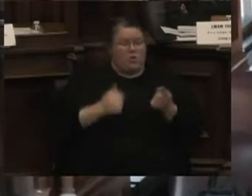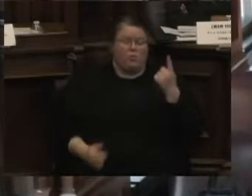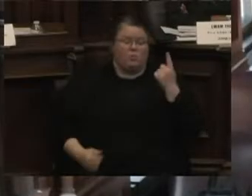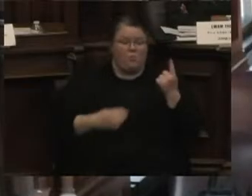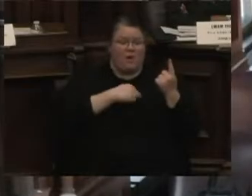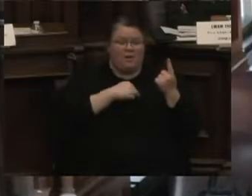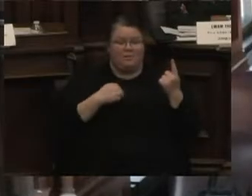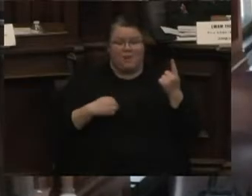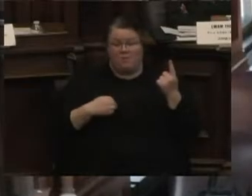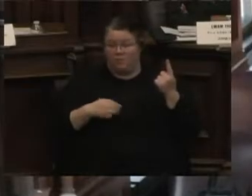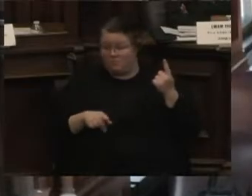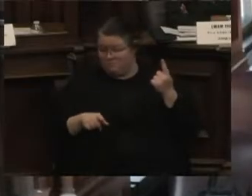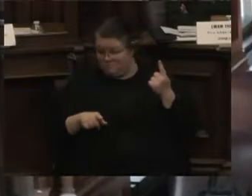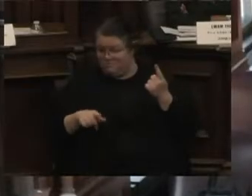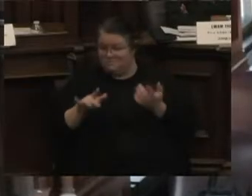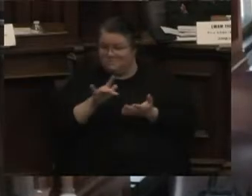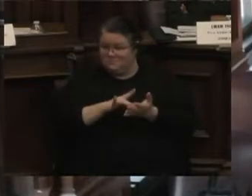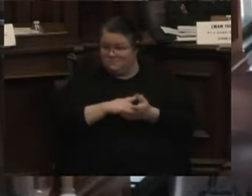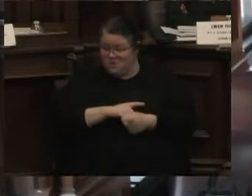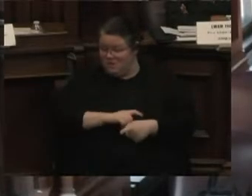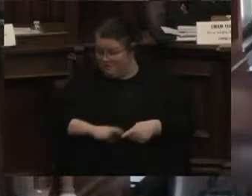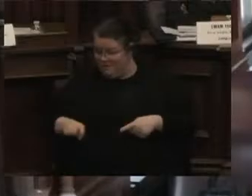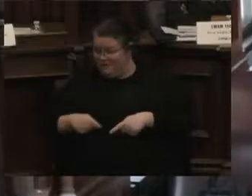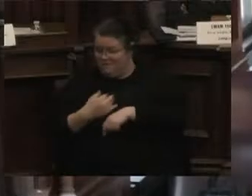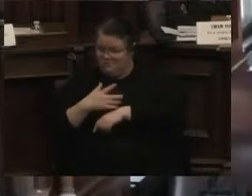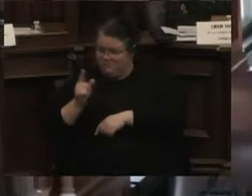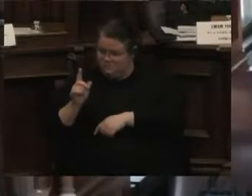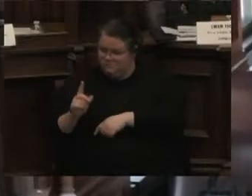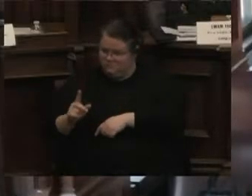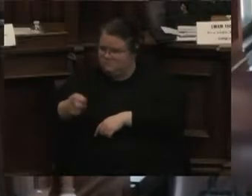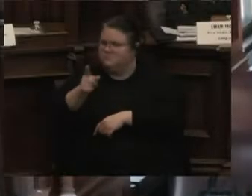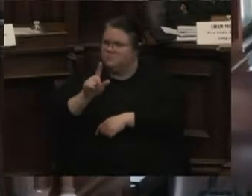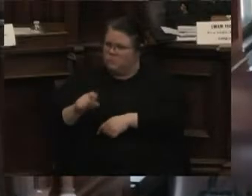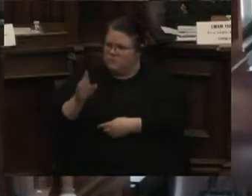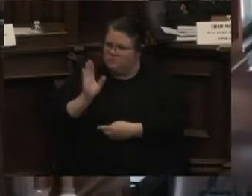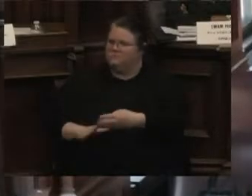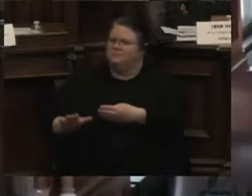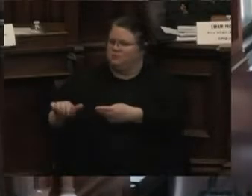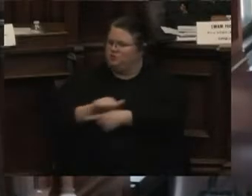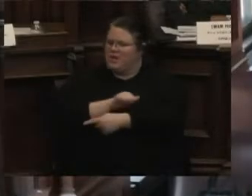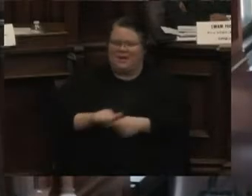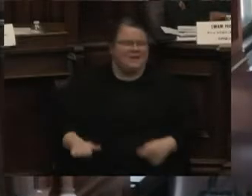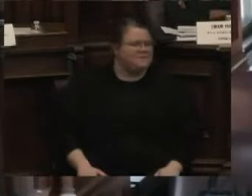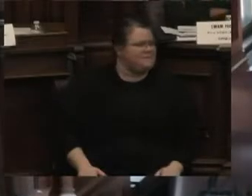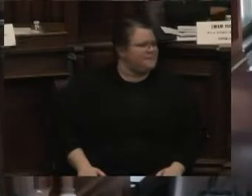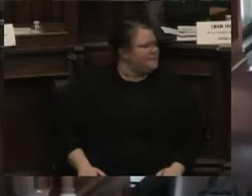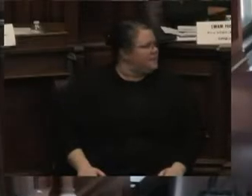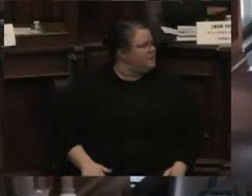I t training that was required. I know I have one member I need